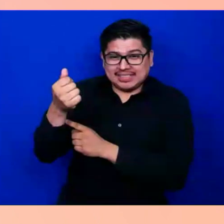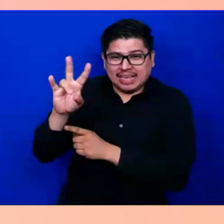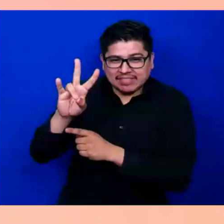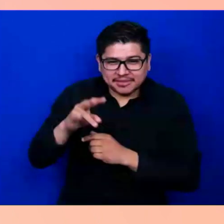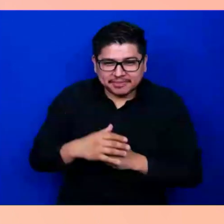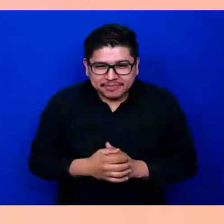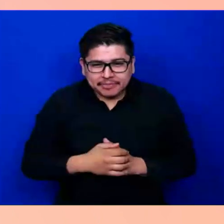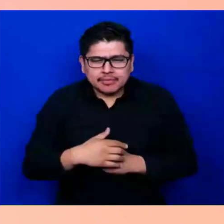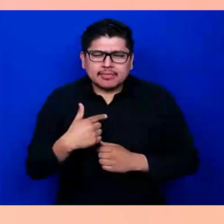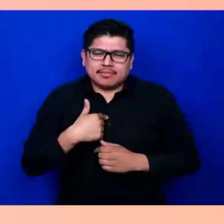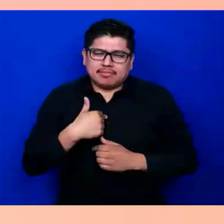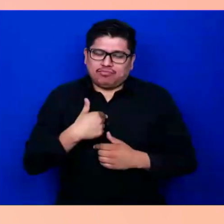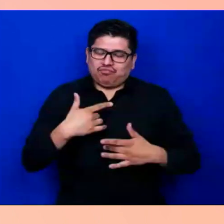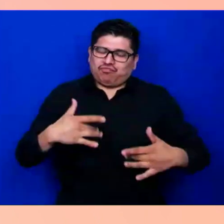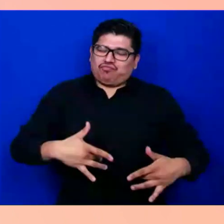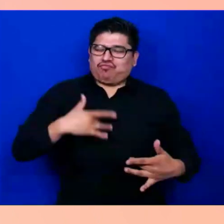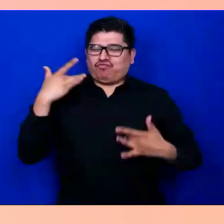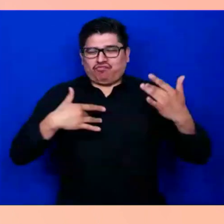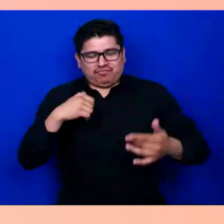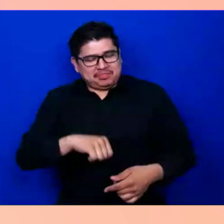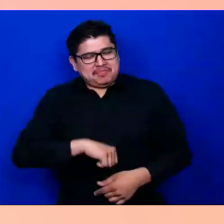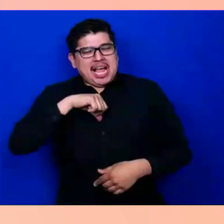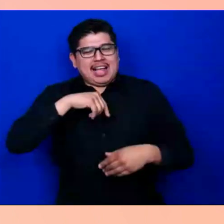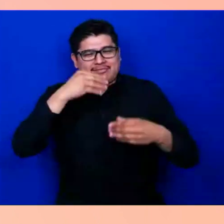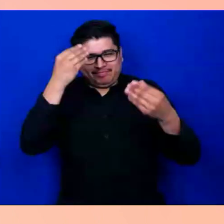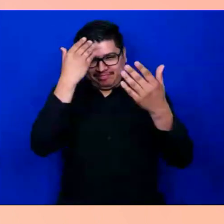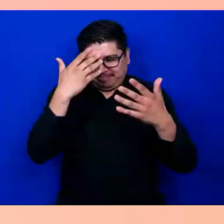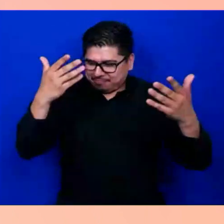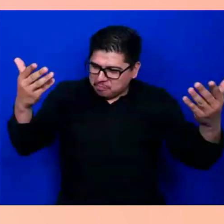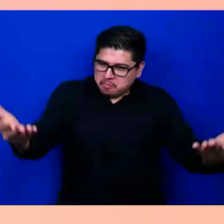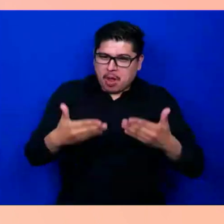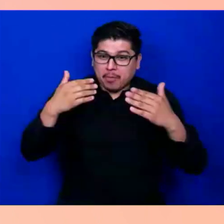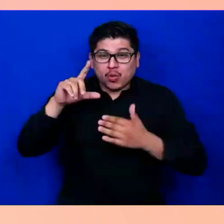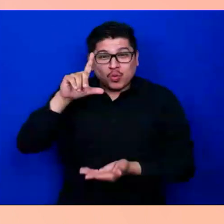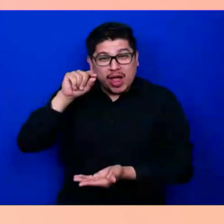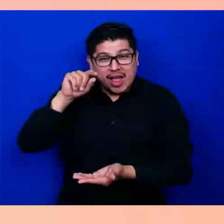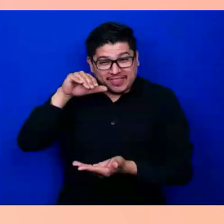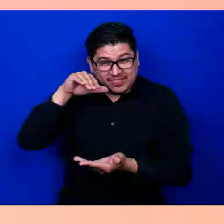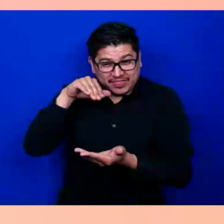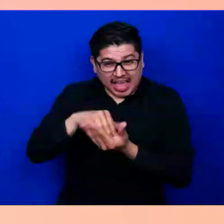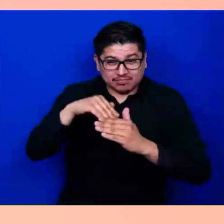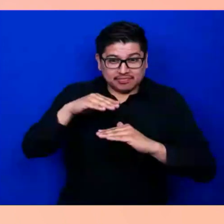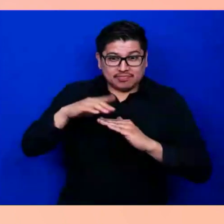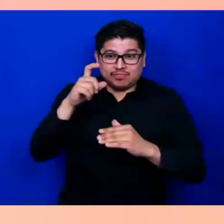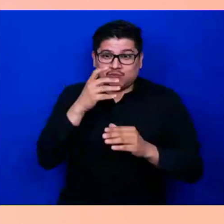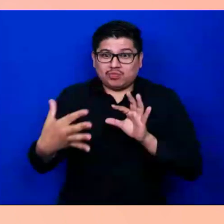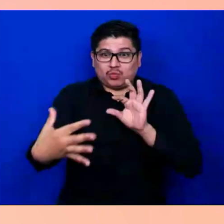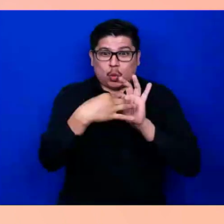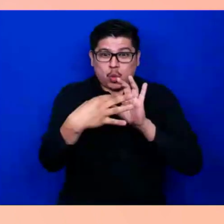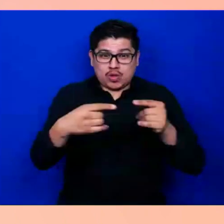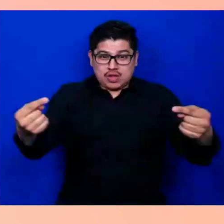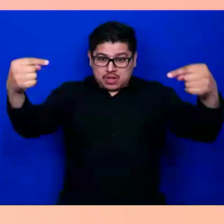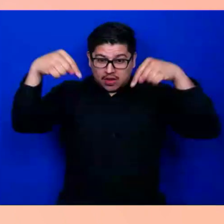20,000 registered attendees from over 100 countries. We're seeing posts from New Zealand,